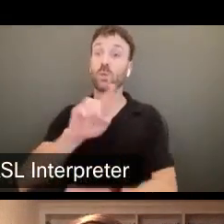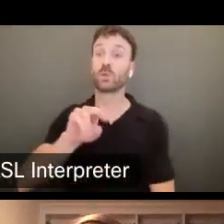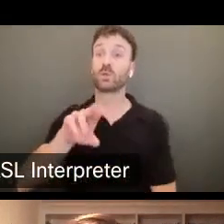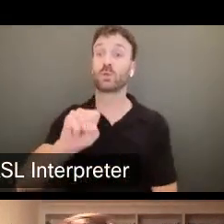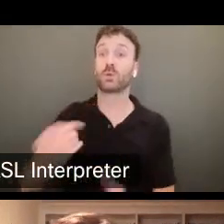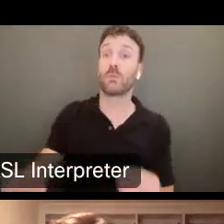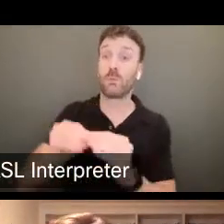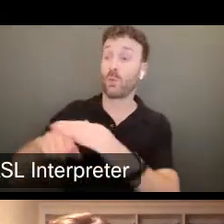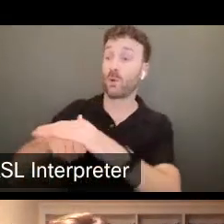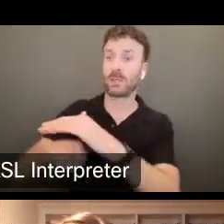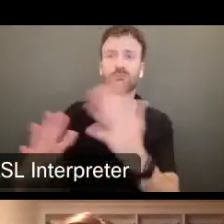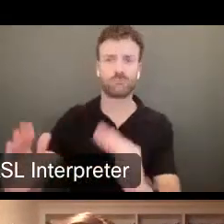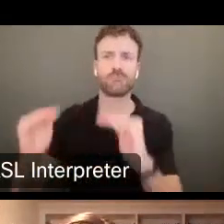to a more accessible Toronto.